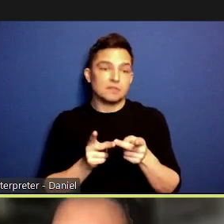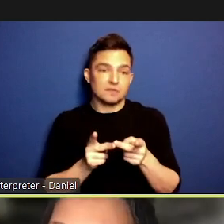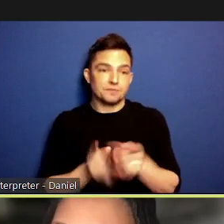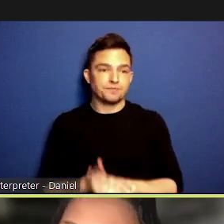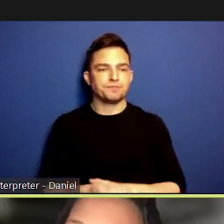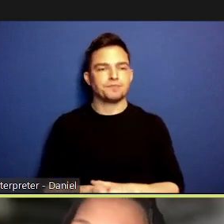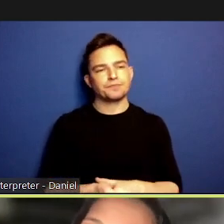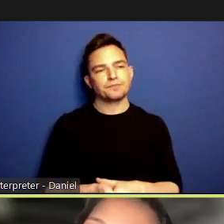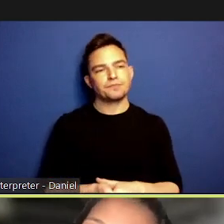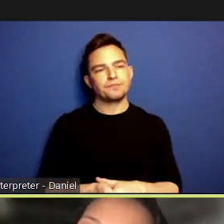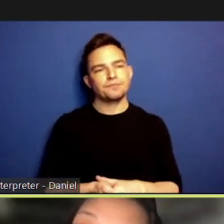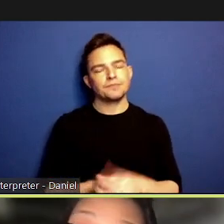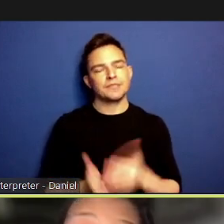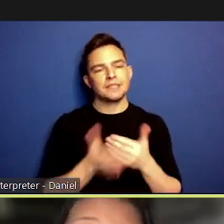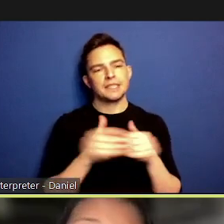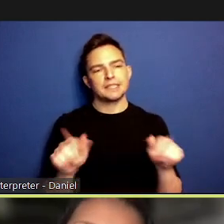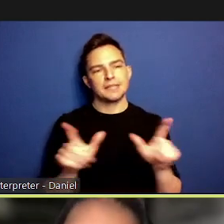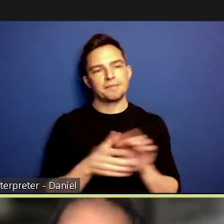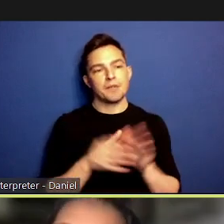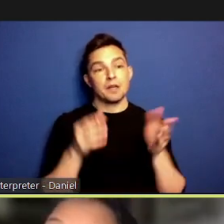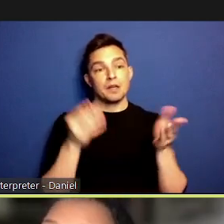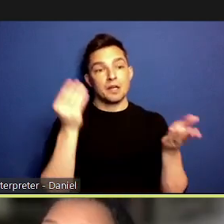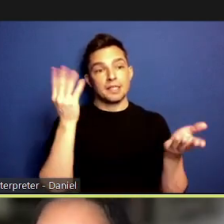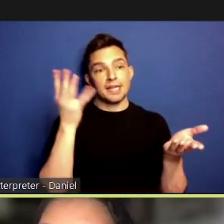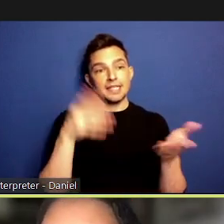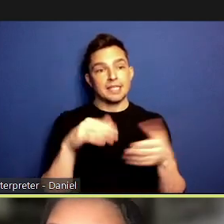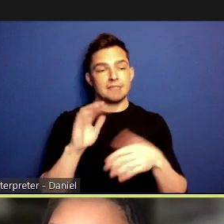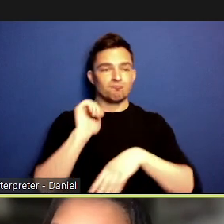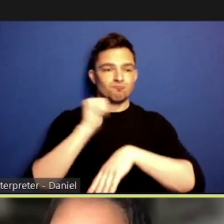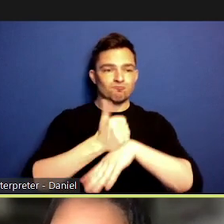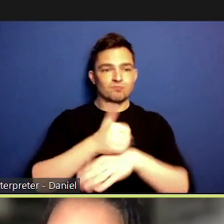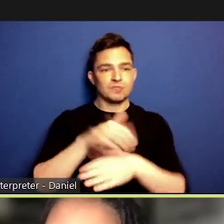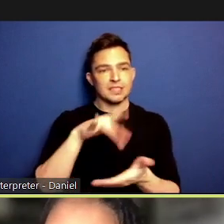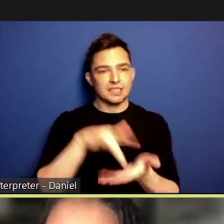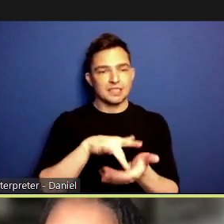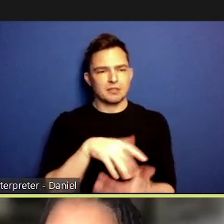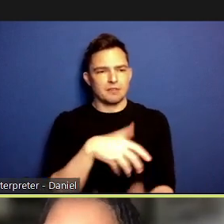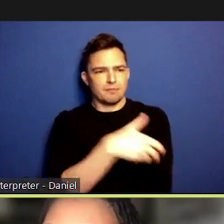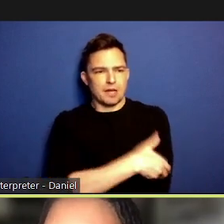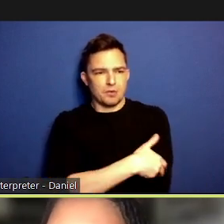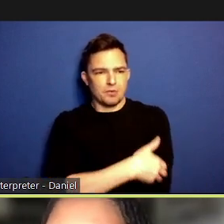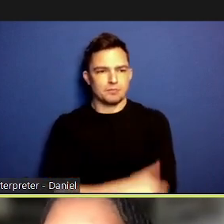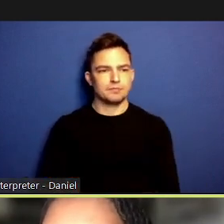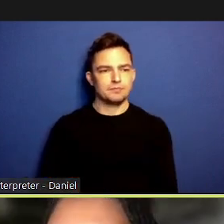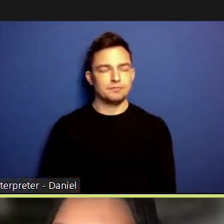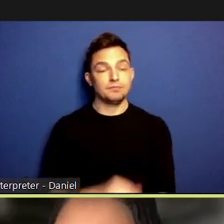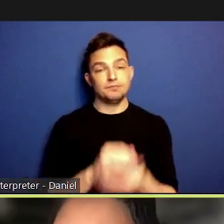Next slide, please. So data sits at the center of power. Right. And data can either serve